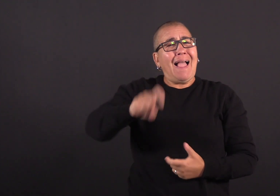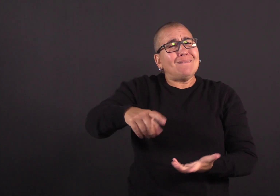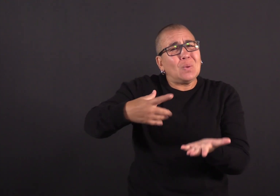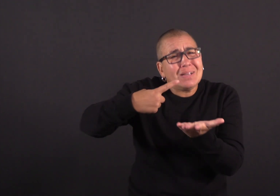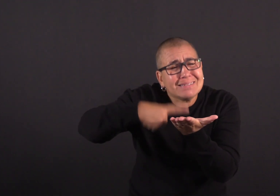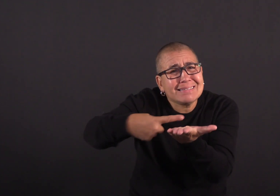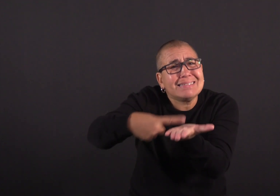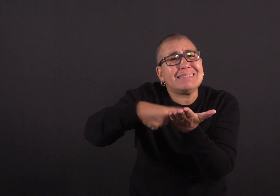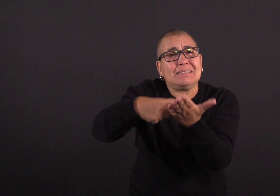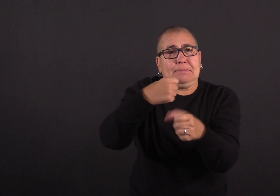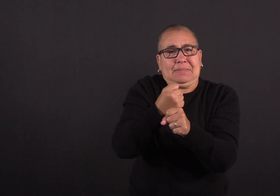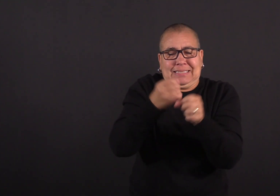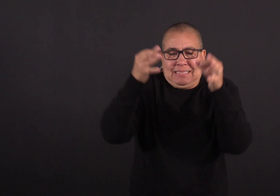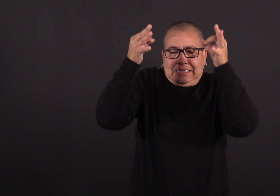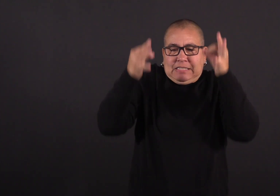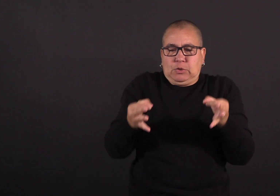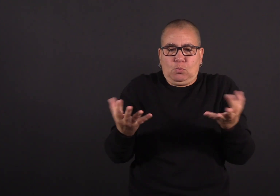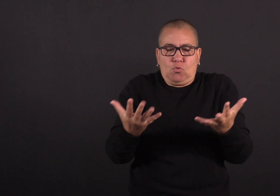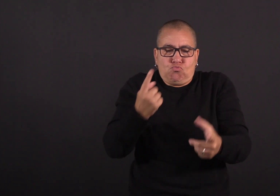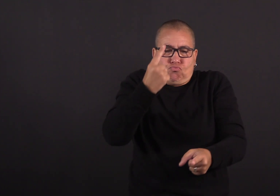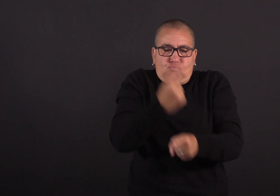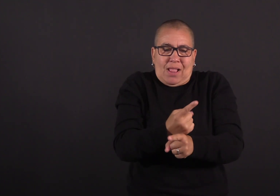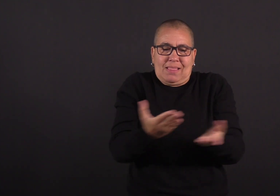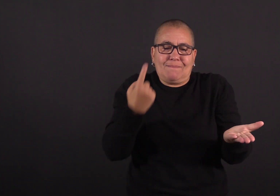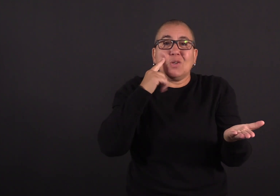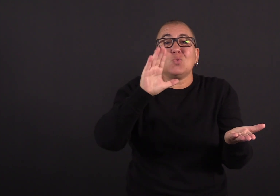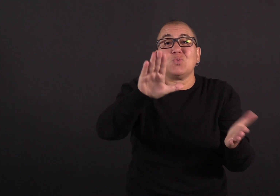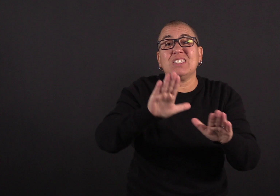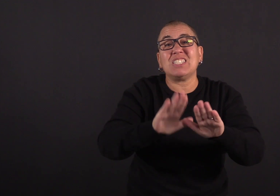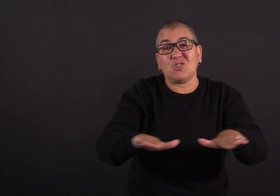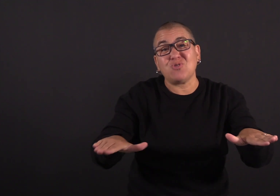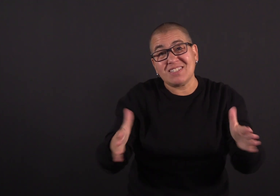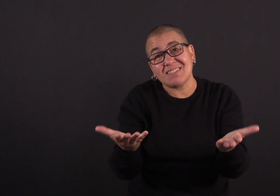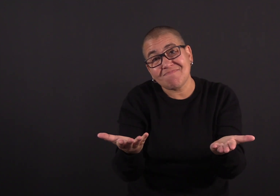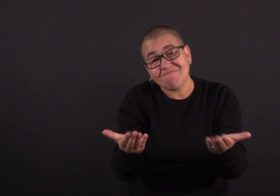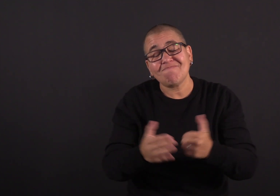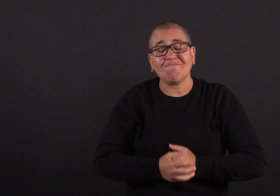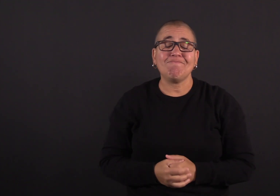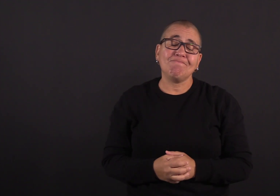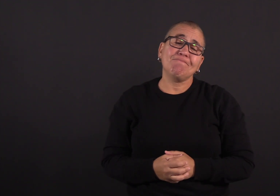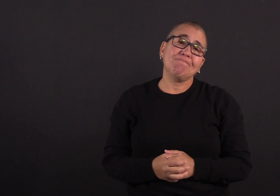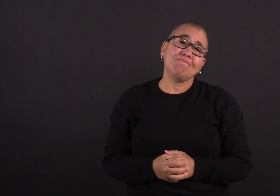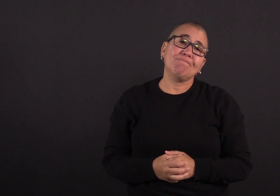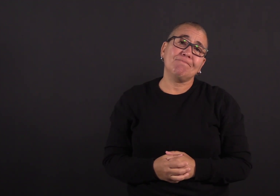are,” Singh said. “And that's the way that I am able to help get them to understand